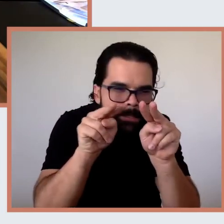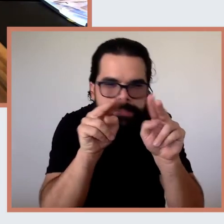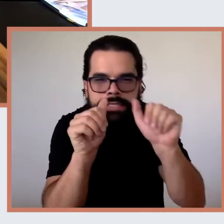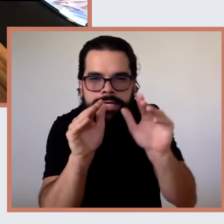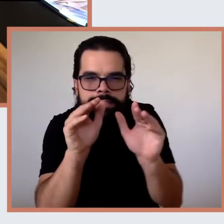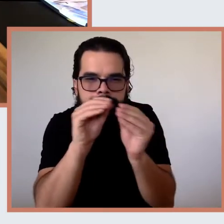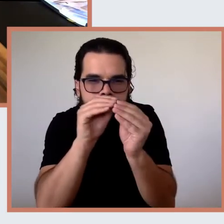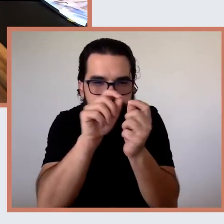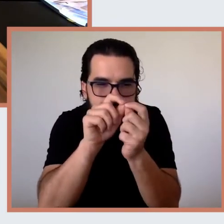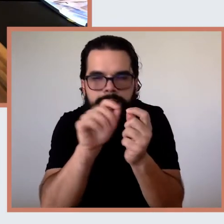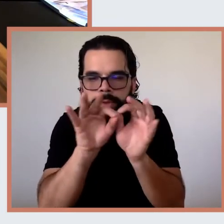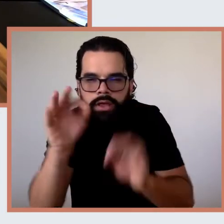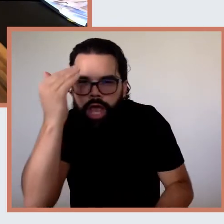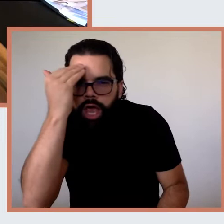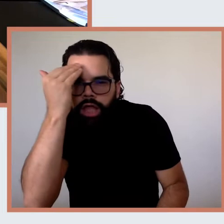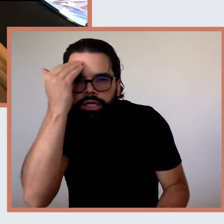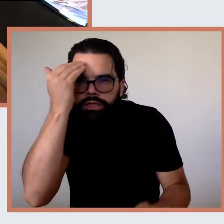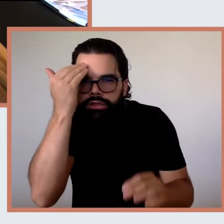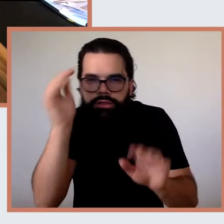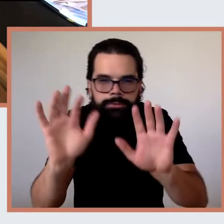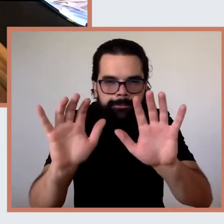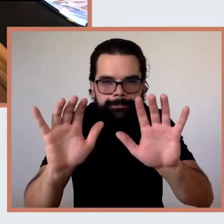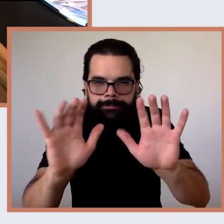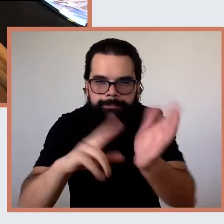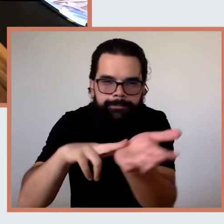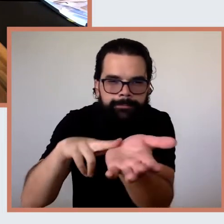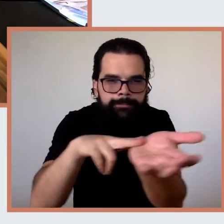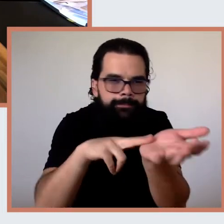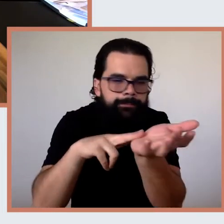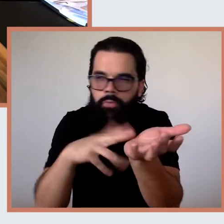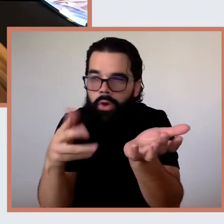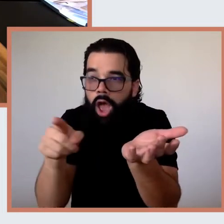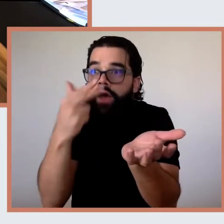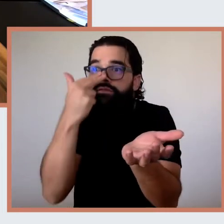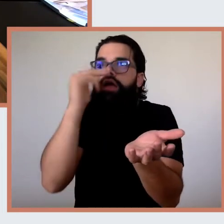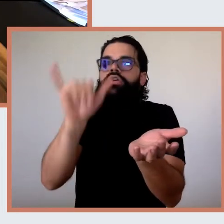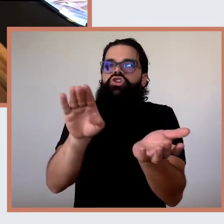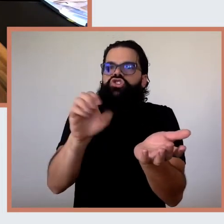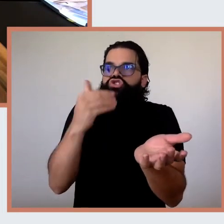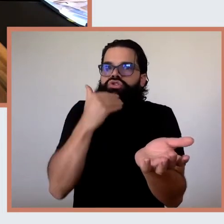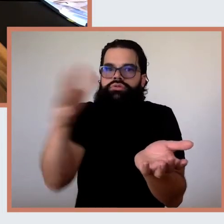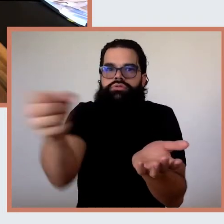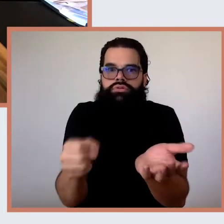to invigorate your actors, to keep them aware that, oh, this is supposed to be where it is funny, so oh good,